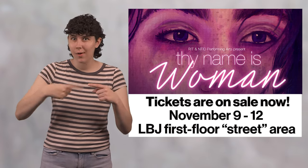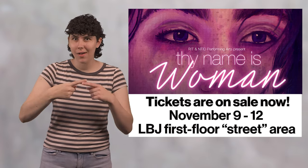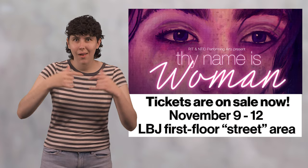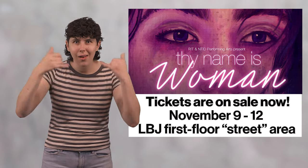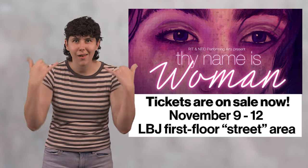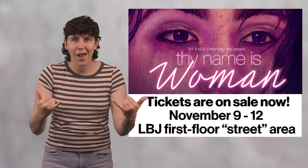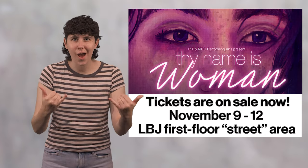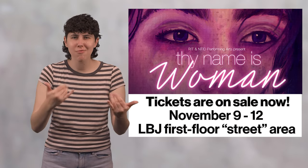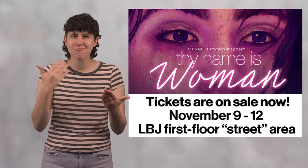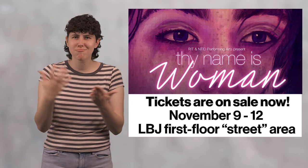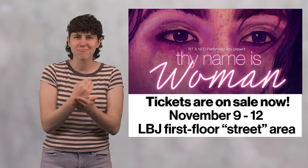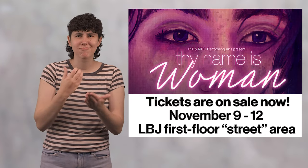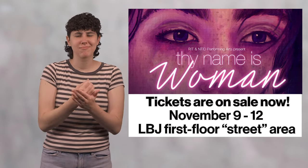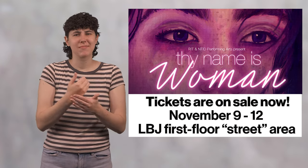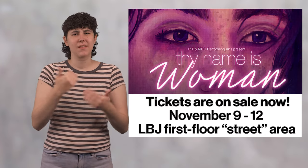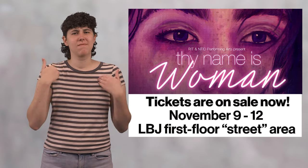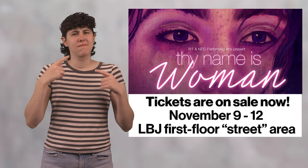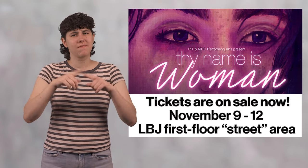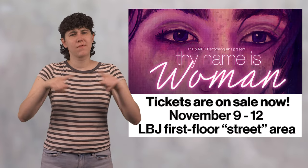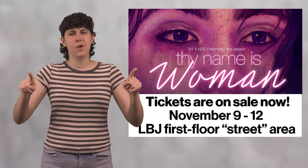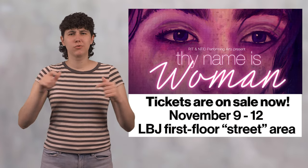Tickets are on sale now.